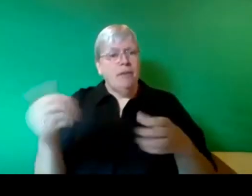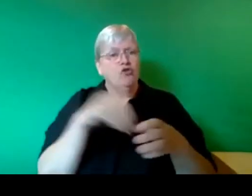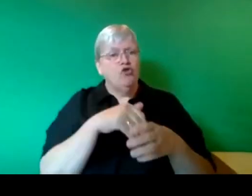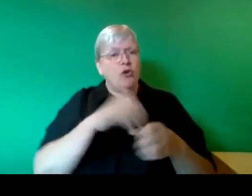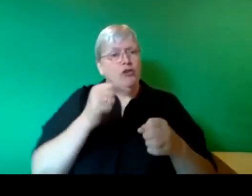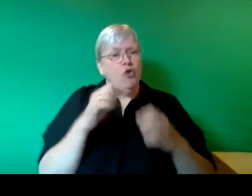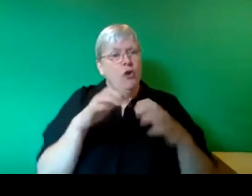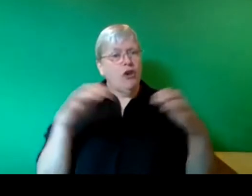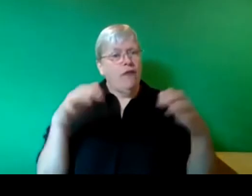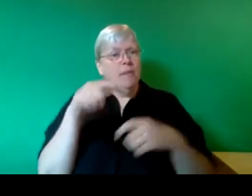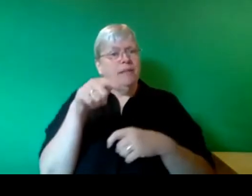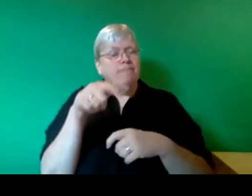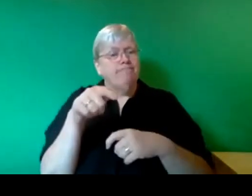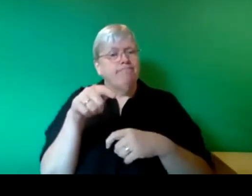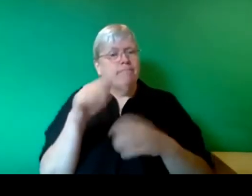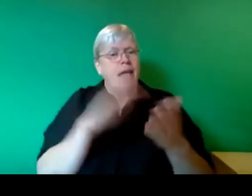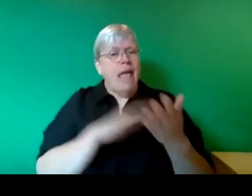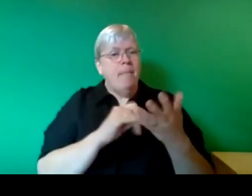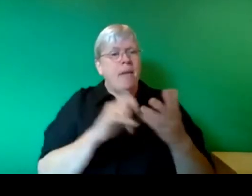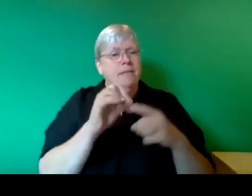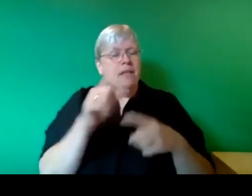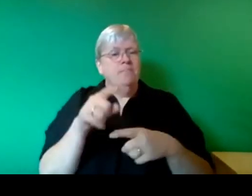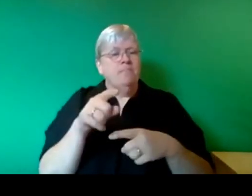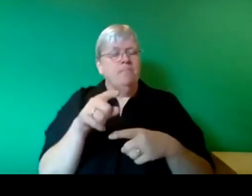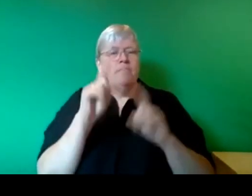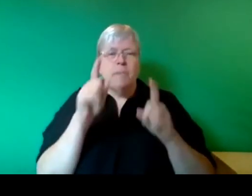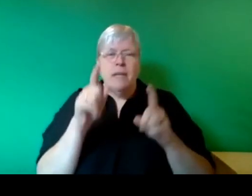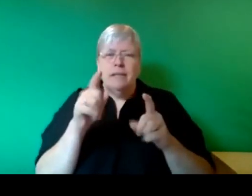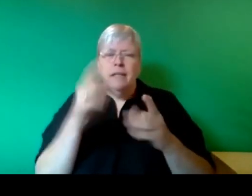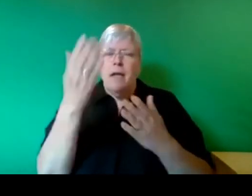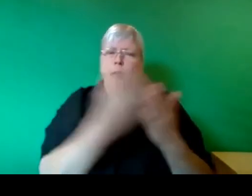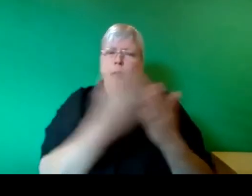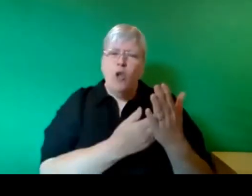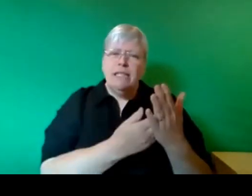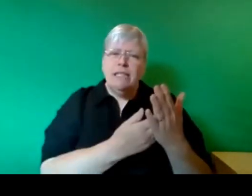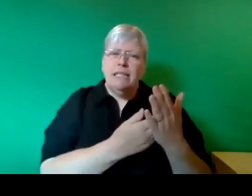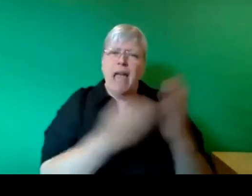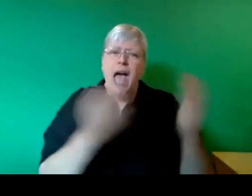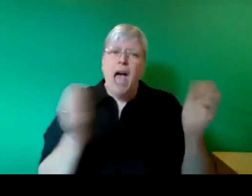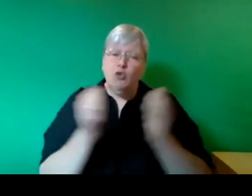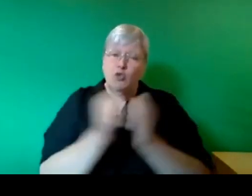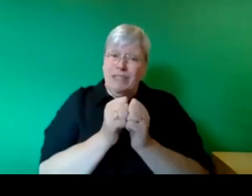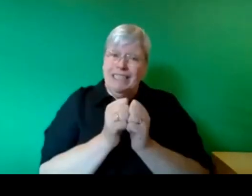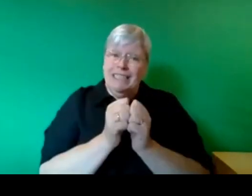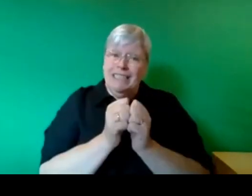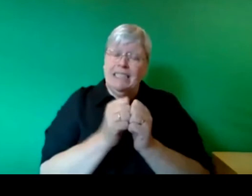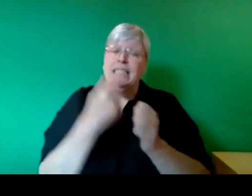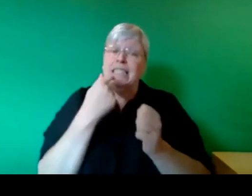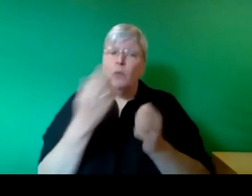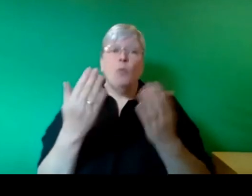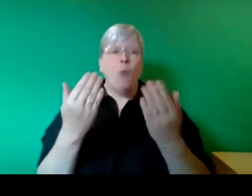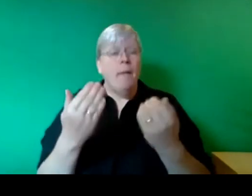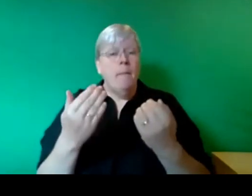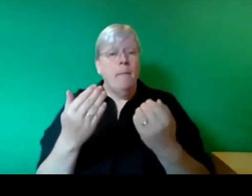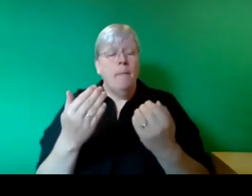as Ministers, but while the policy program agreed contains welcome gains it fails to deal with